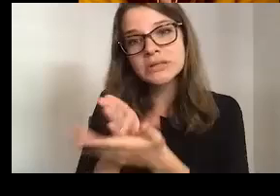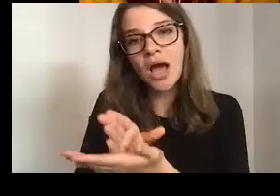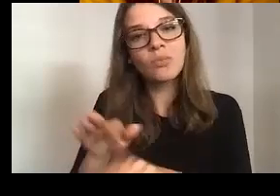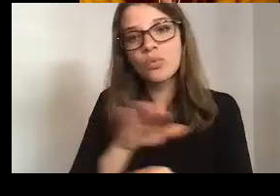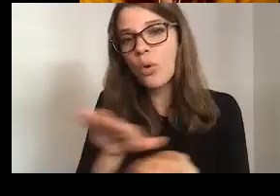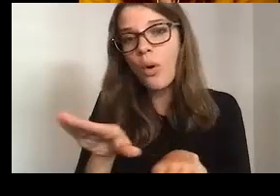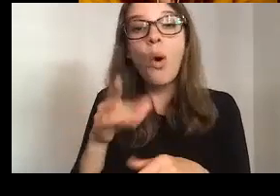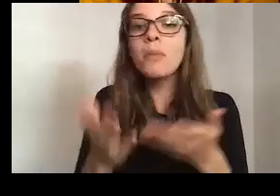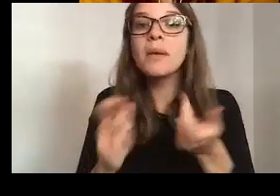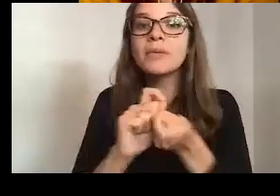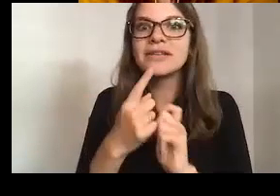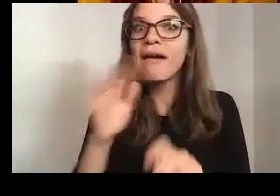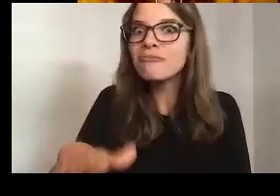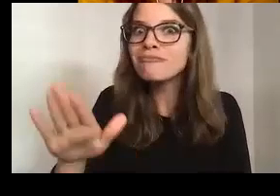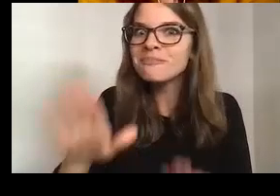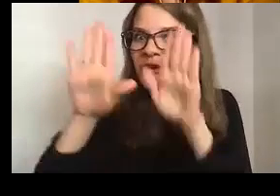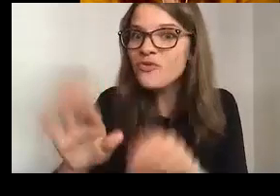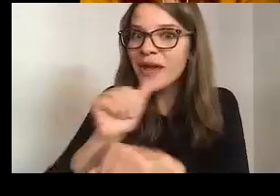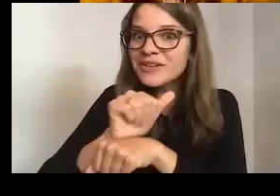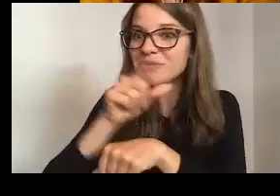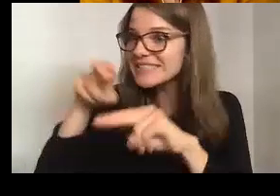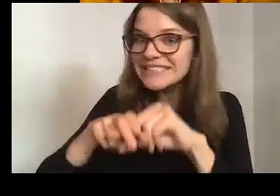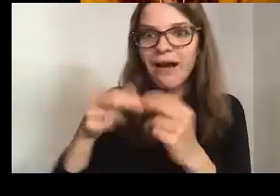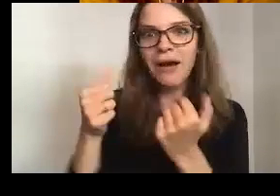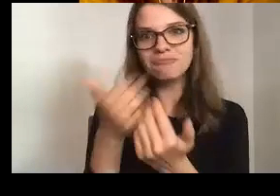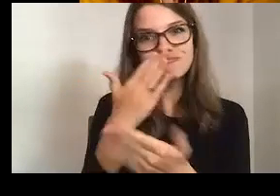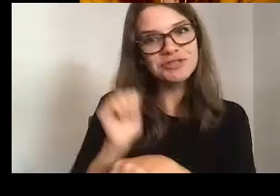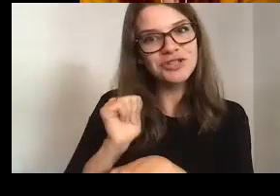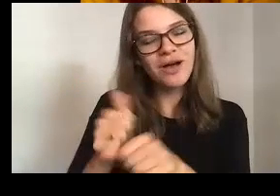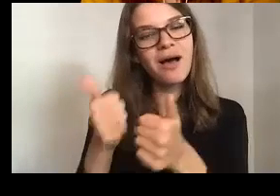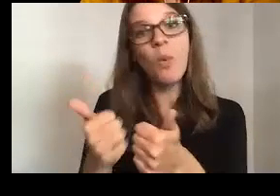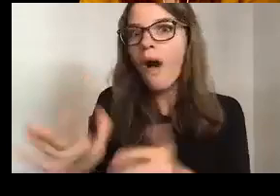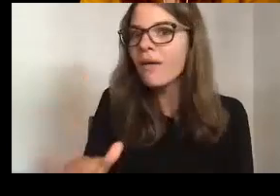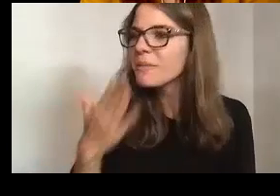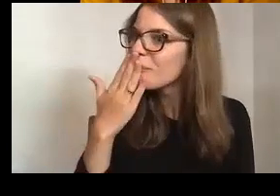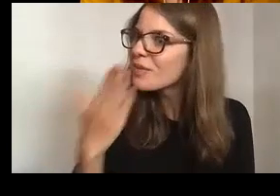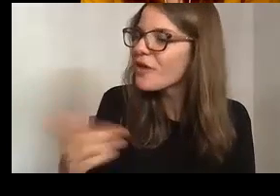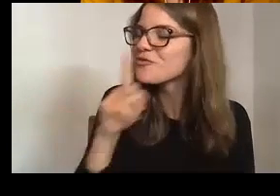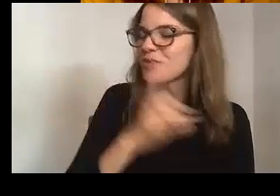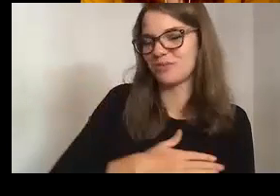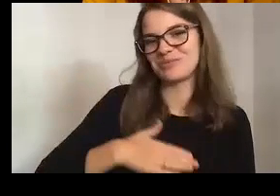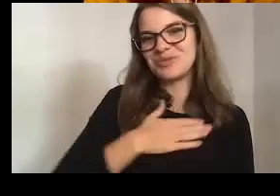oh great job sitting in your chair or oh thank you I really appreciate that you put your dishes in